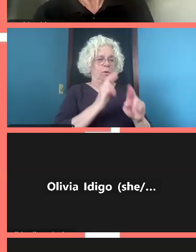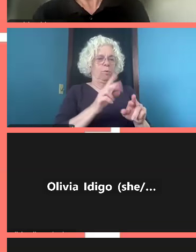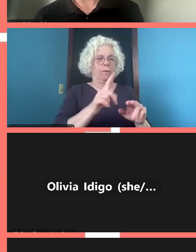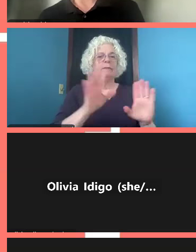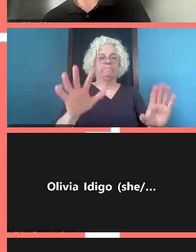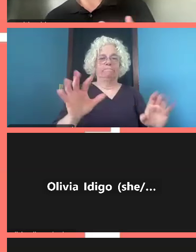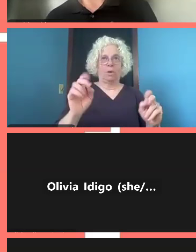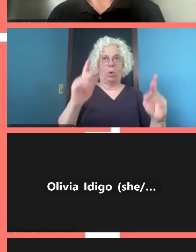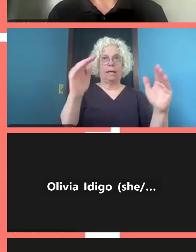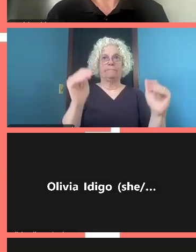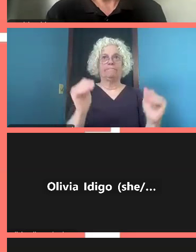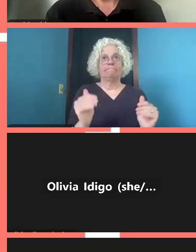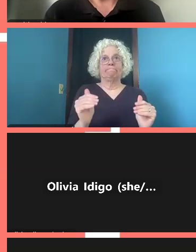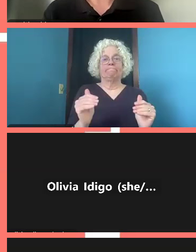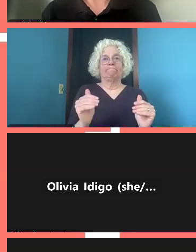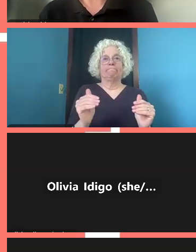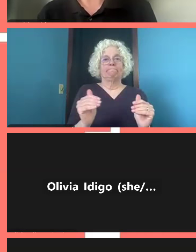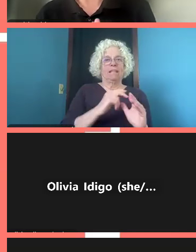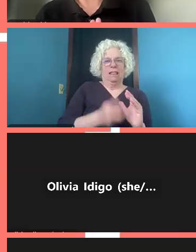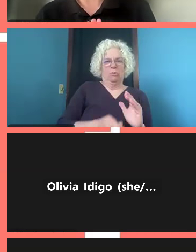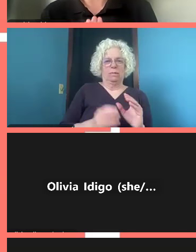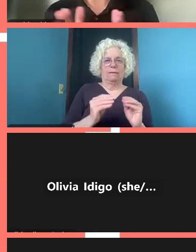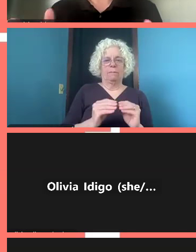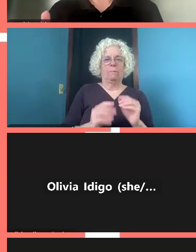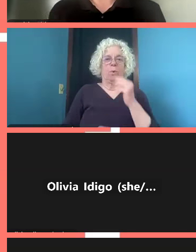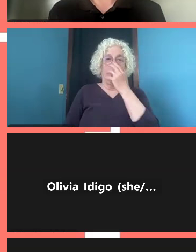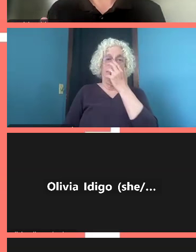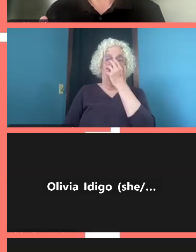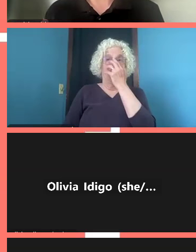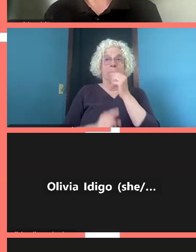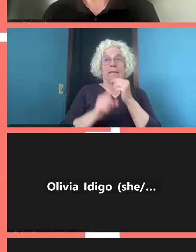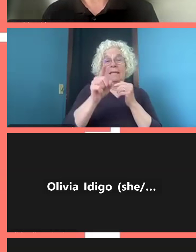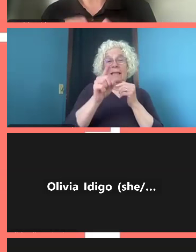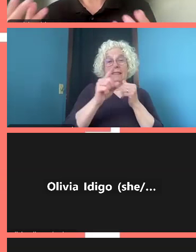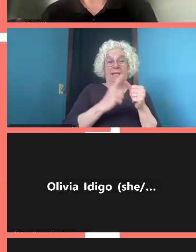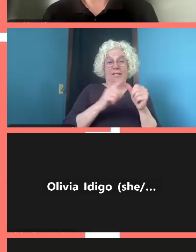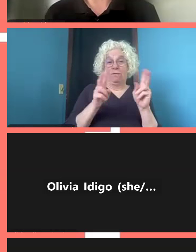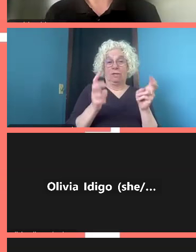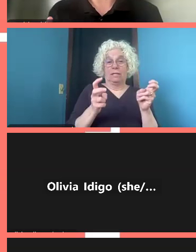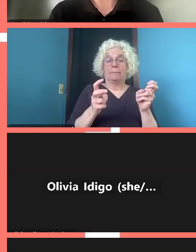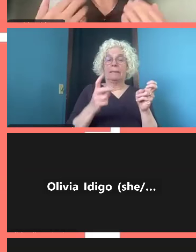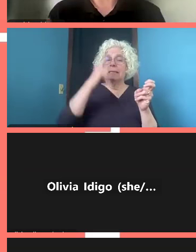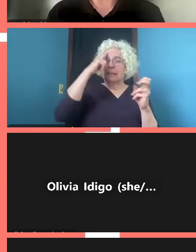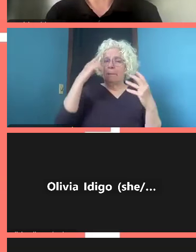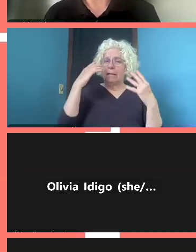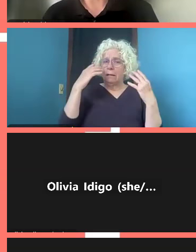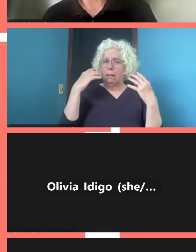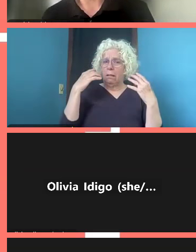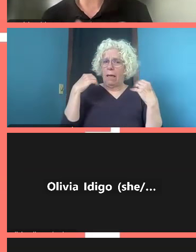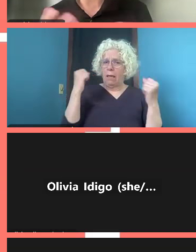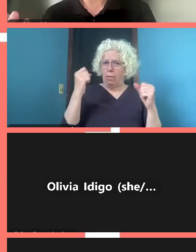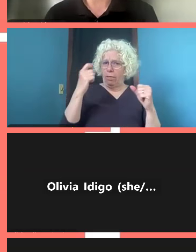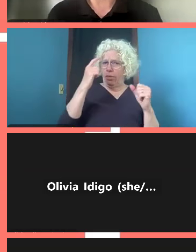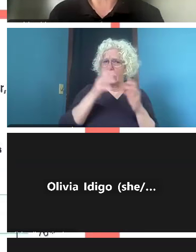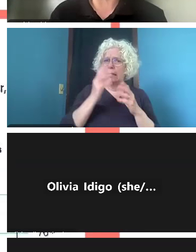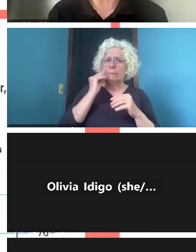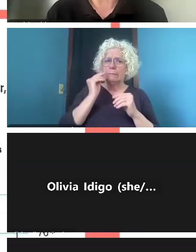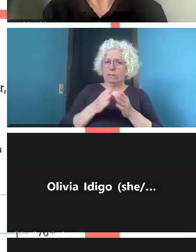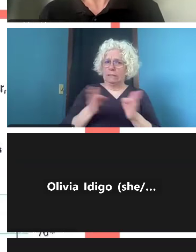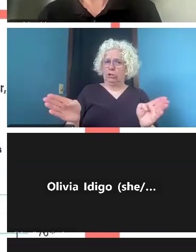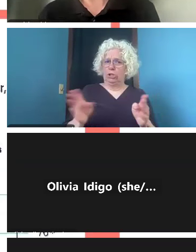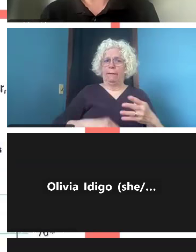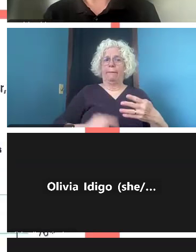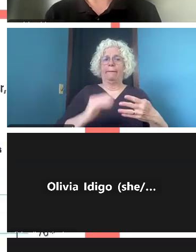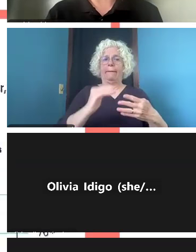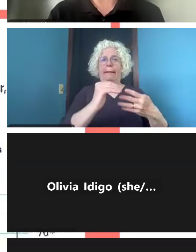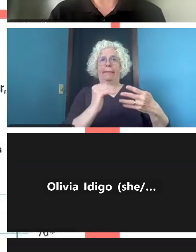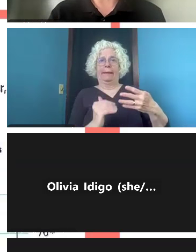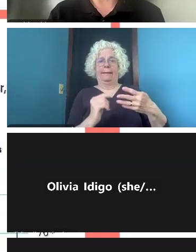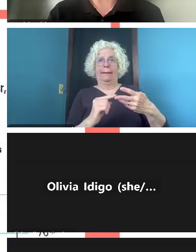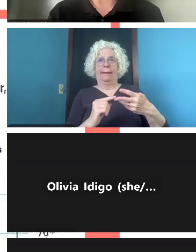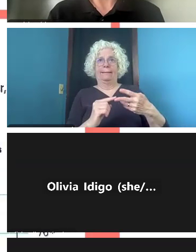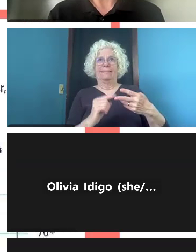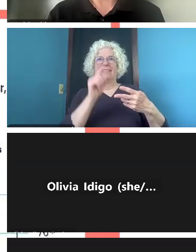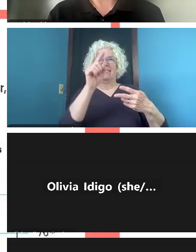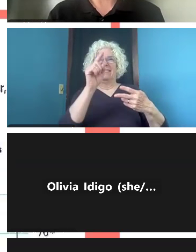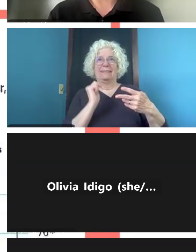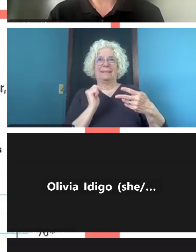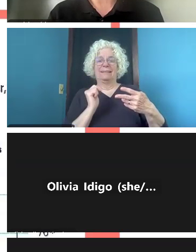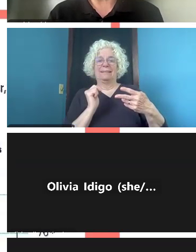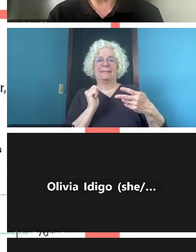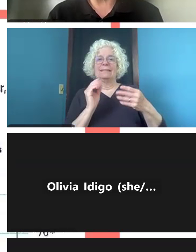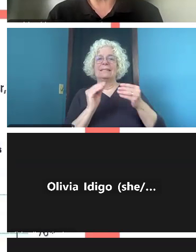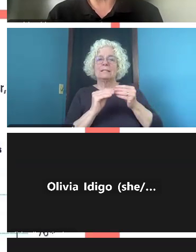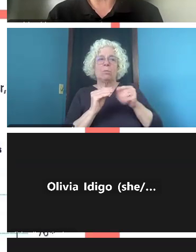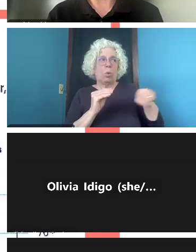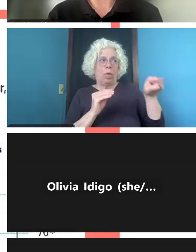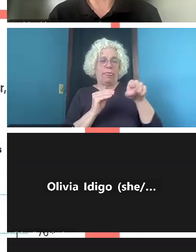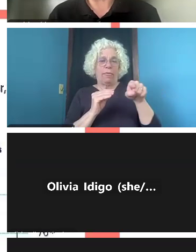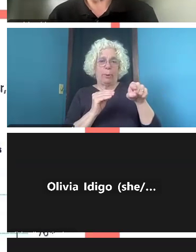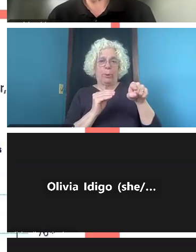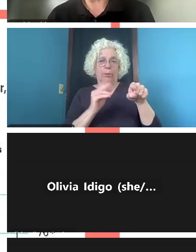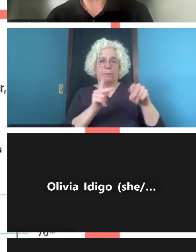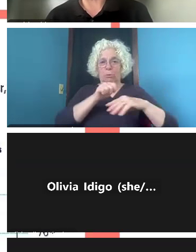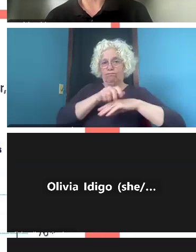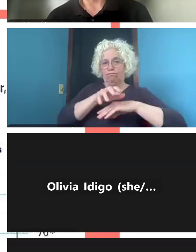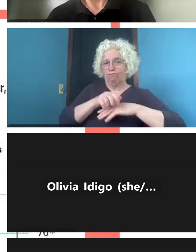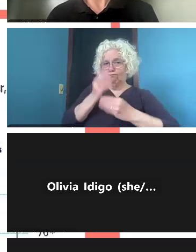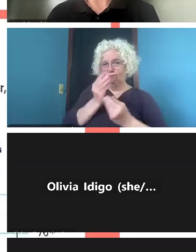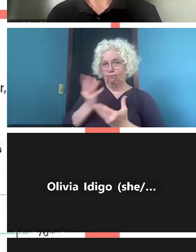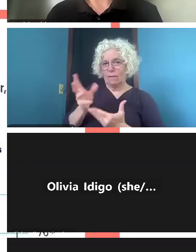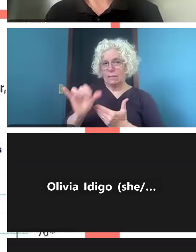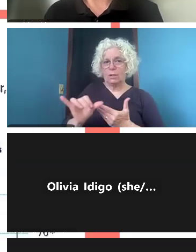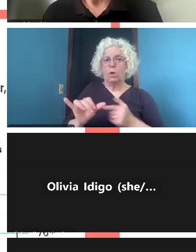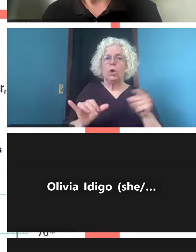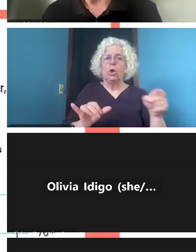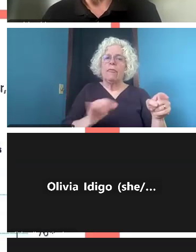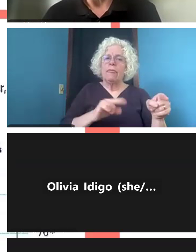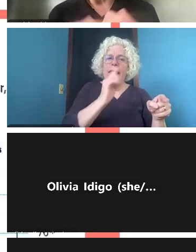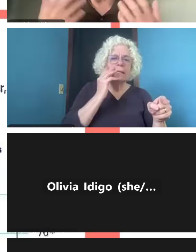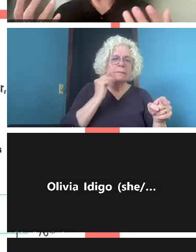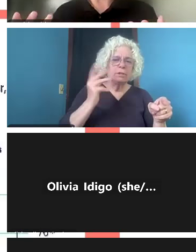On the next slide, we're gonna get a little bit further into what our trusted messengers were experiencing.